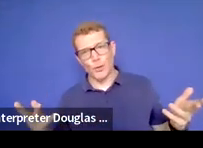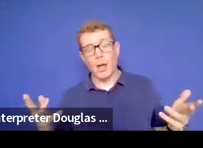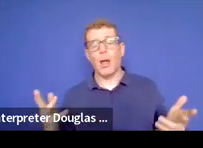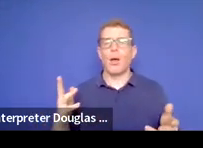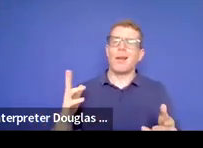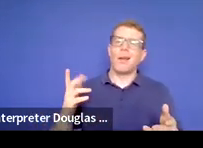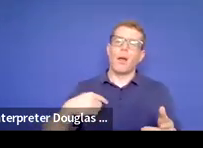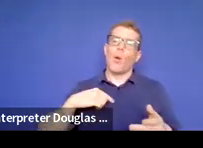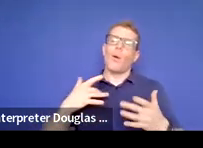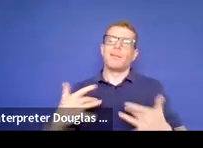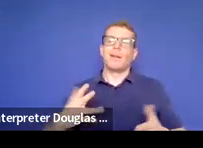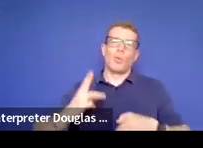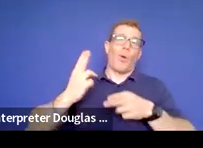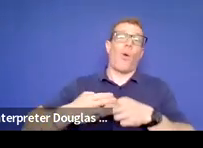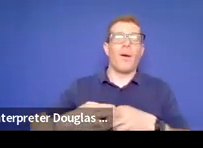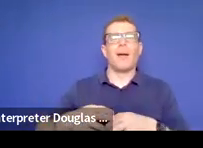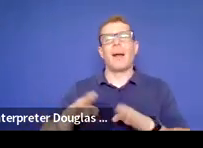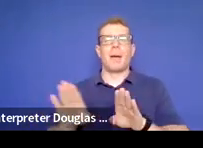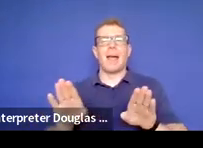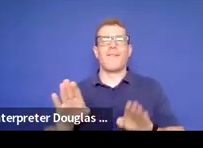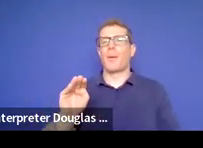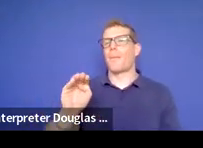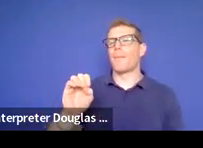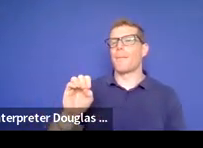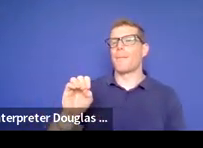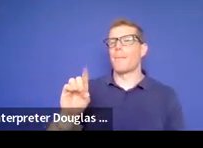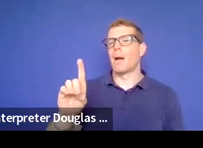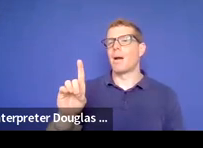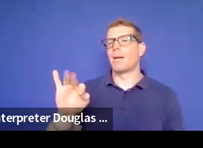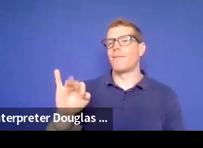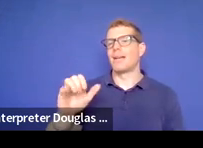You can do about how you're approaching them Imagine being a person with dementia.